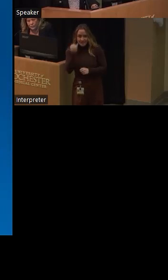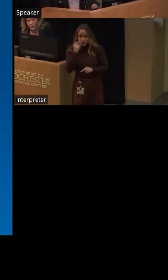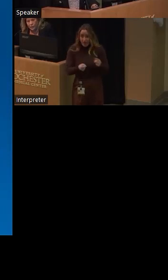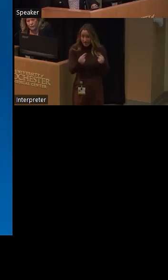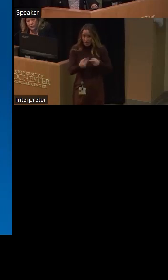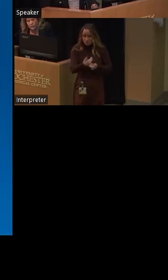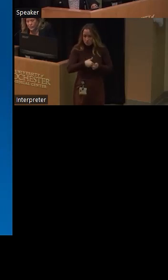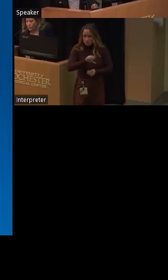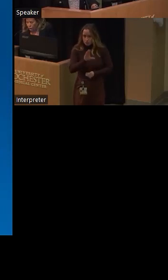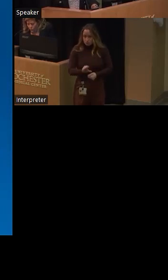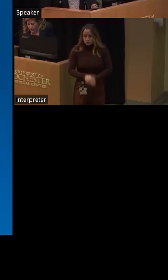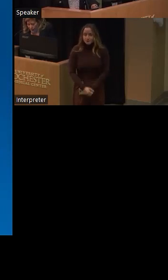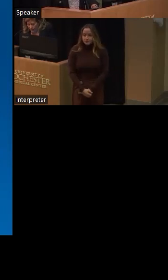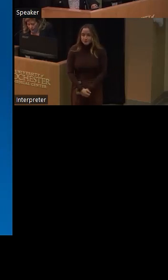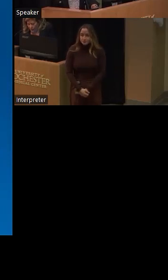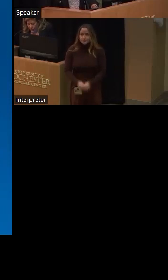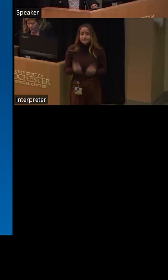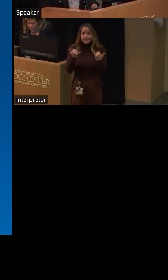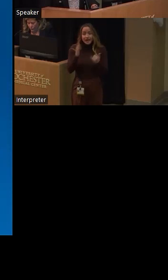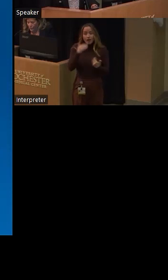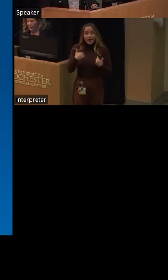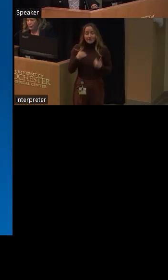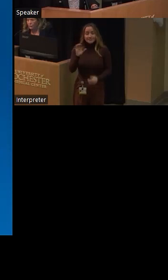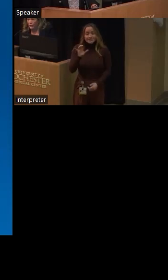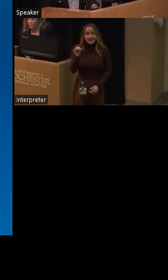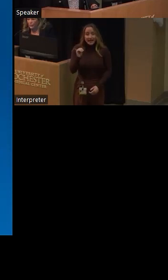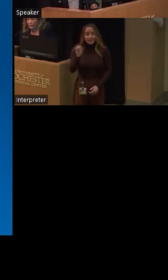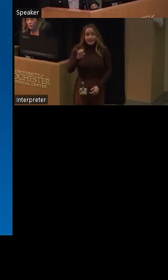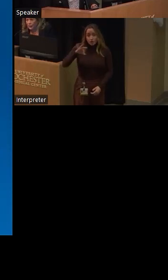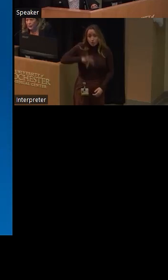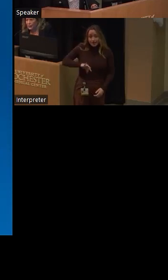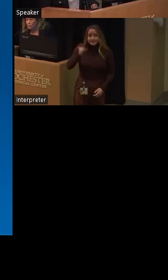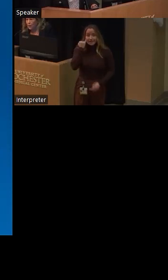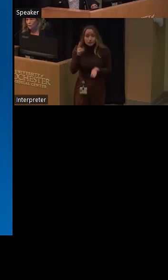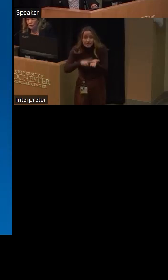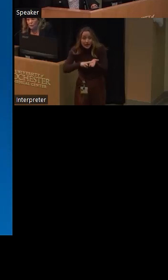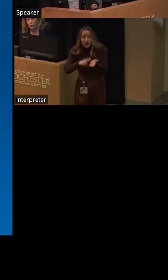Today's Grand Round also is scheduled for CME credit. If you signed up for the event, you'll get an e-mail